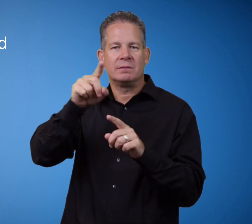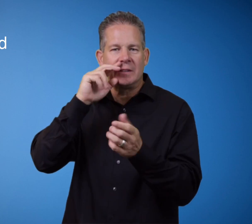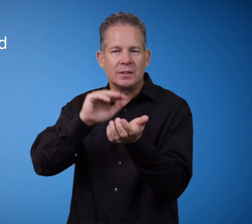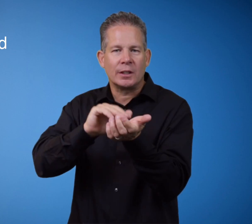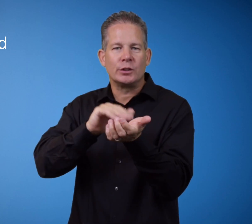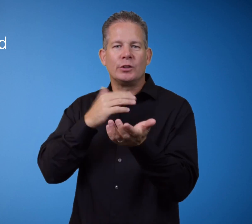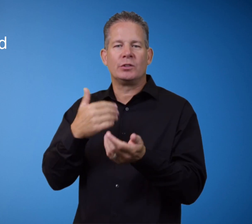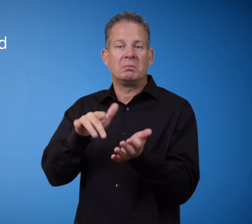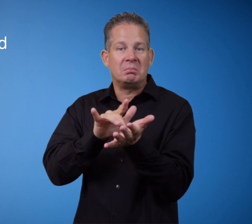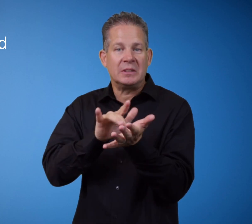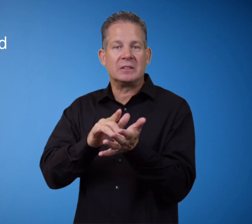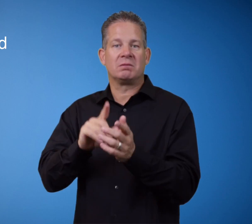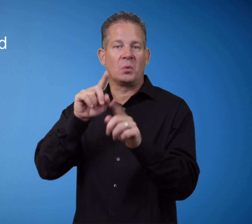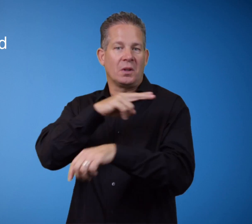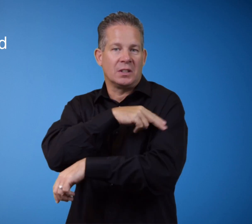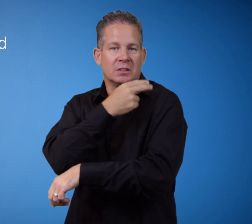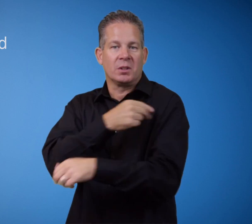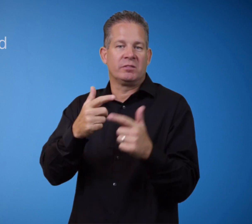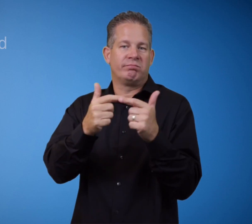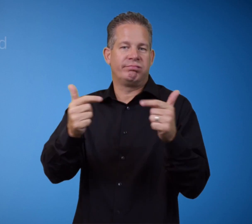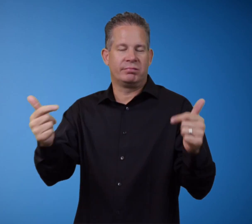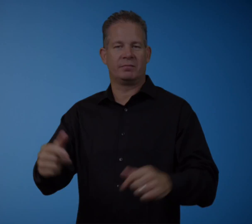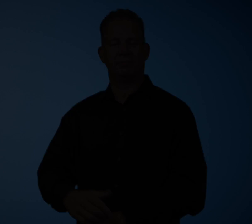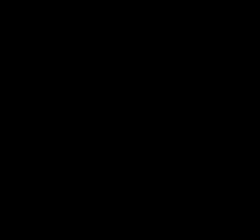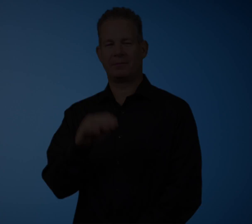in need for doctors' appointments, medicine, hospitals and more.